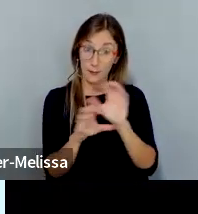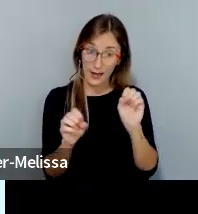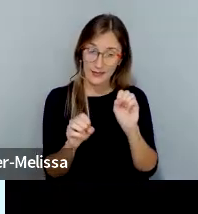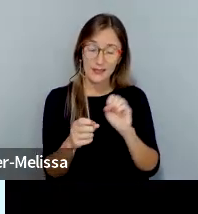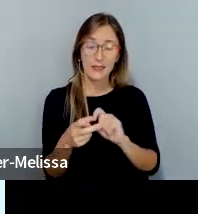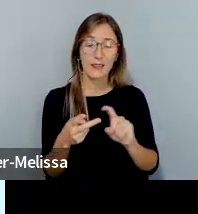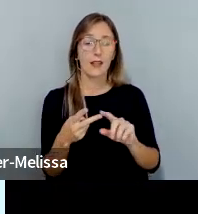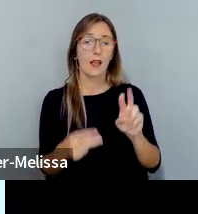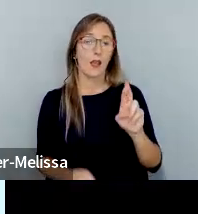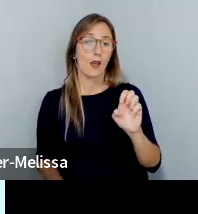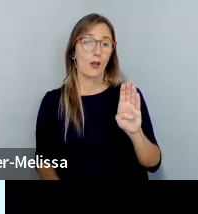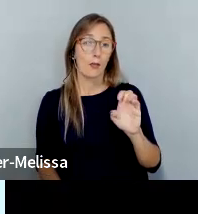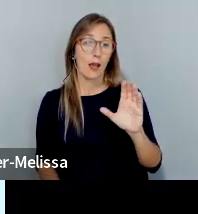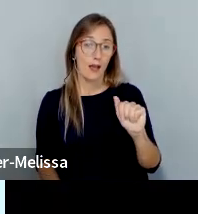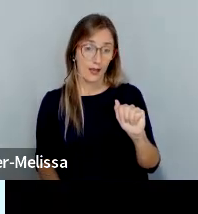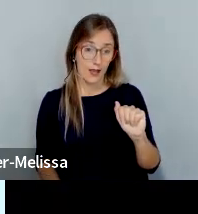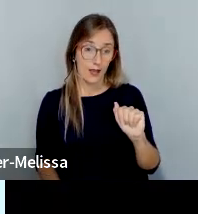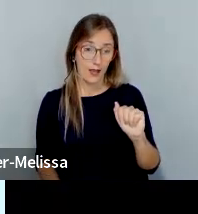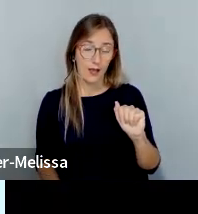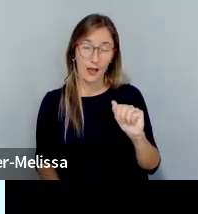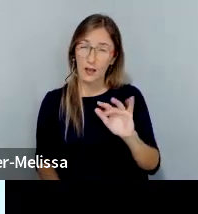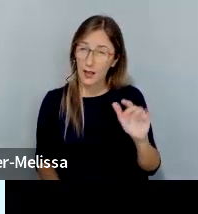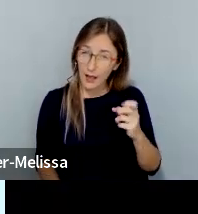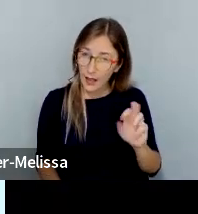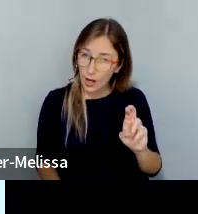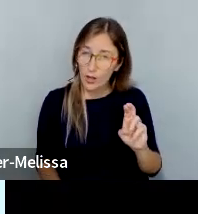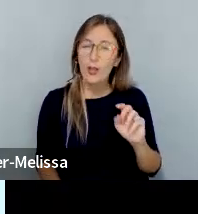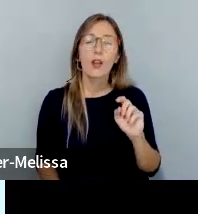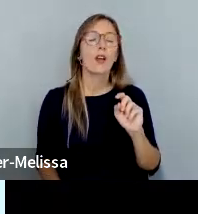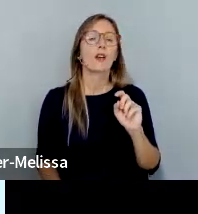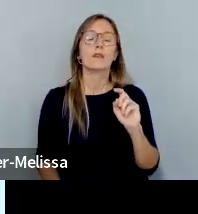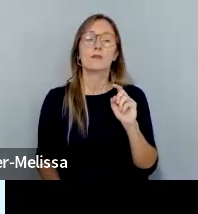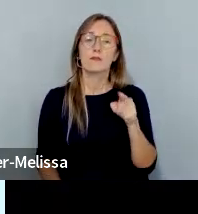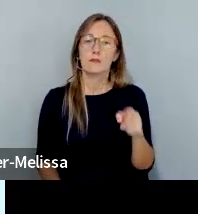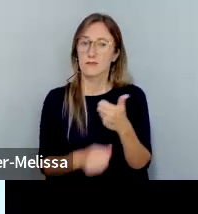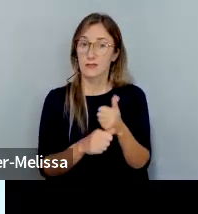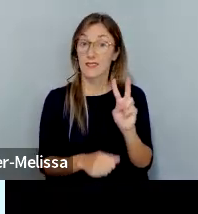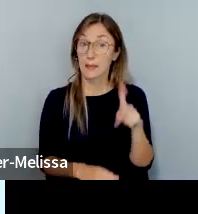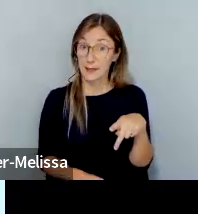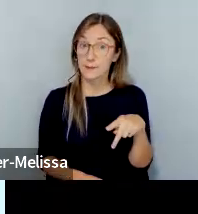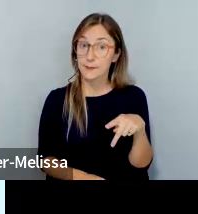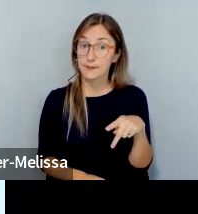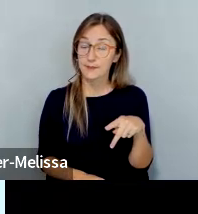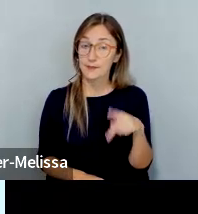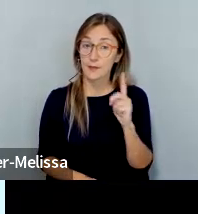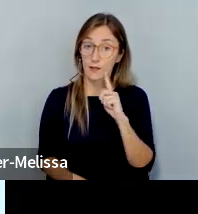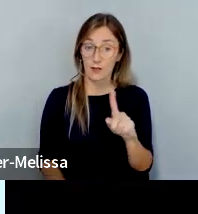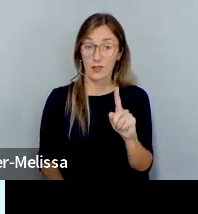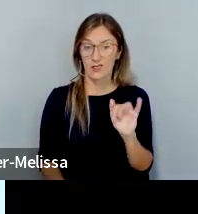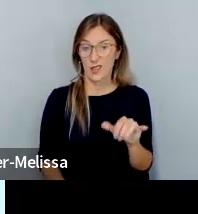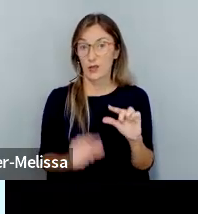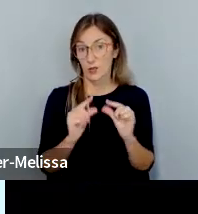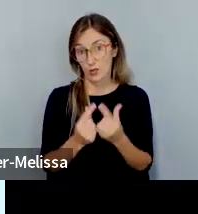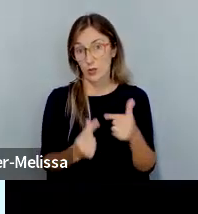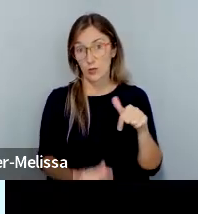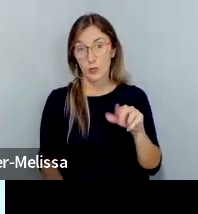were part of that Including somebody named Marlon Weston who is the